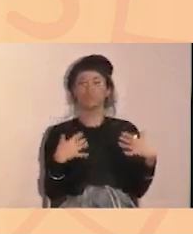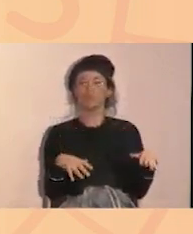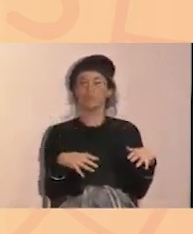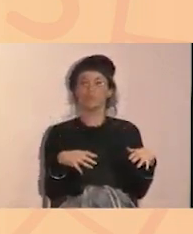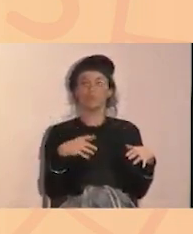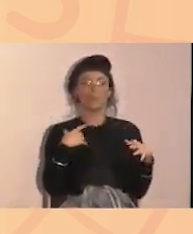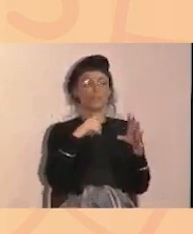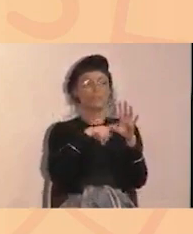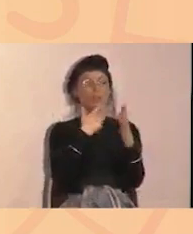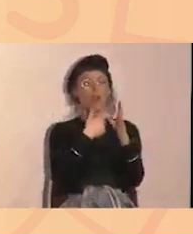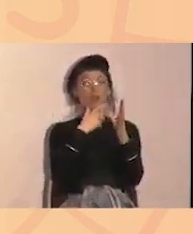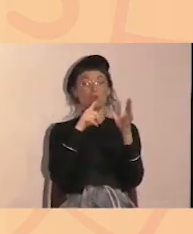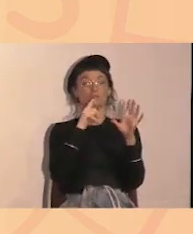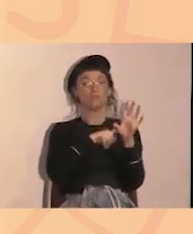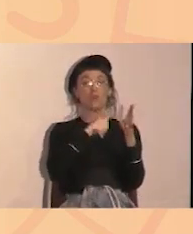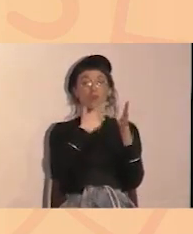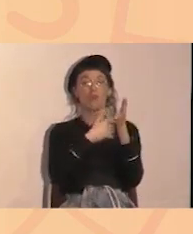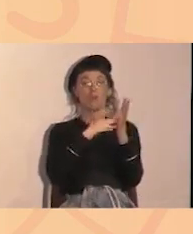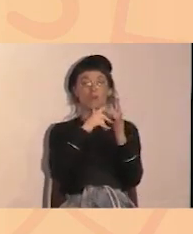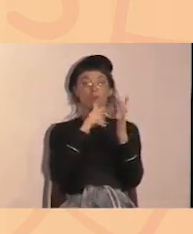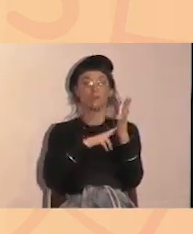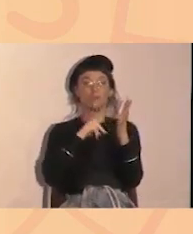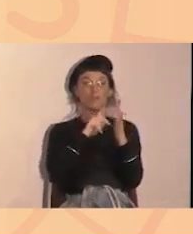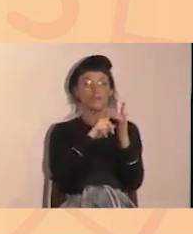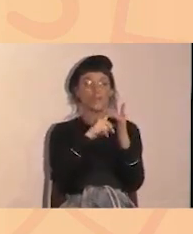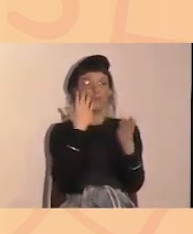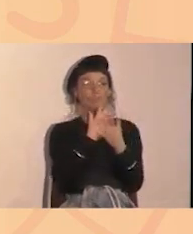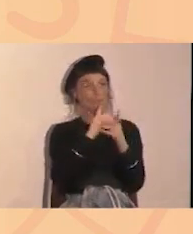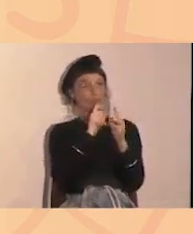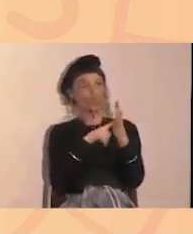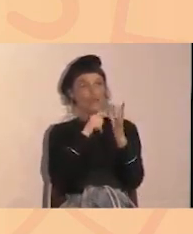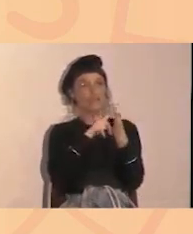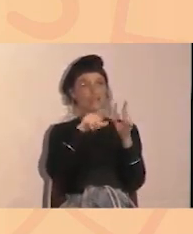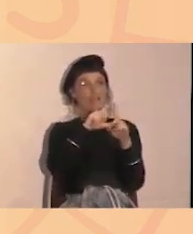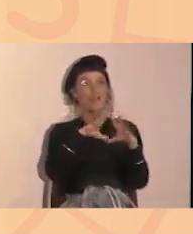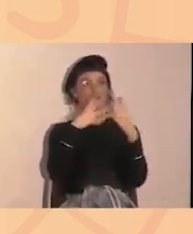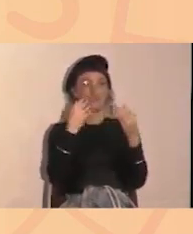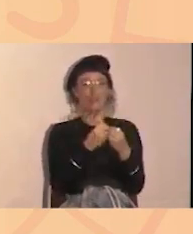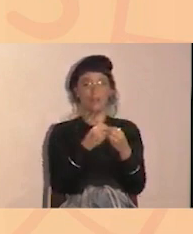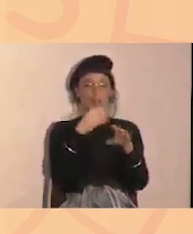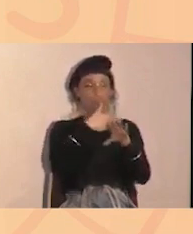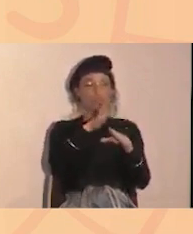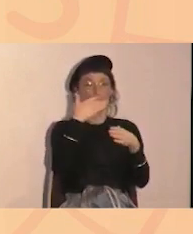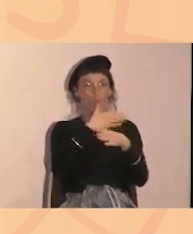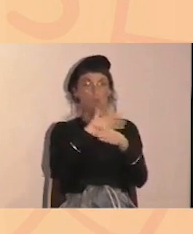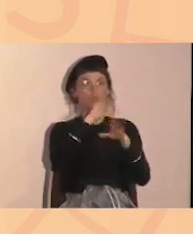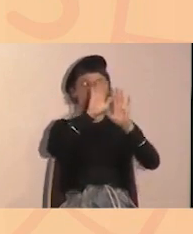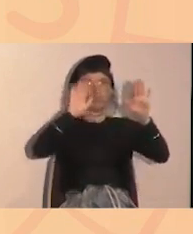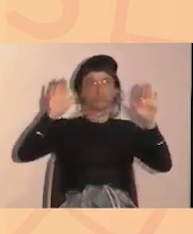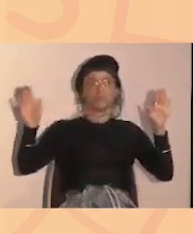Yabini really took the reins of that curatorial role in commissioning new work. But also in terms of her interpretive approach and the way she